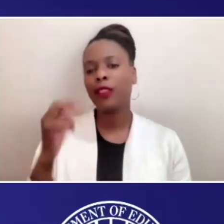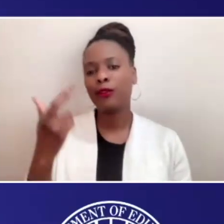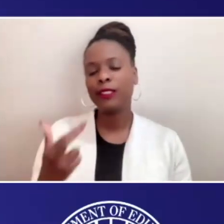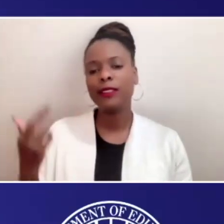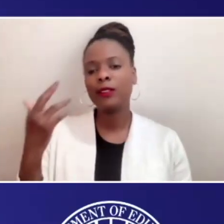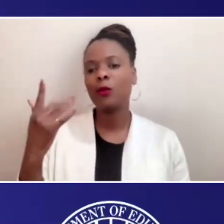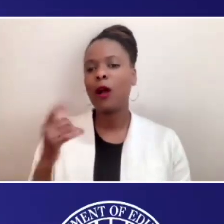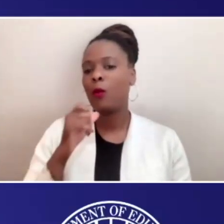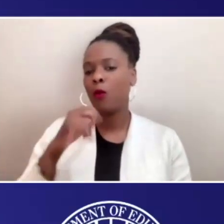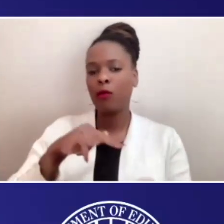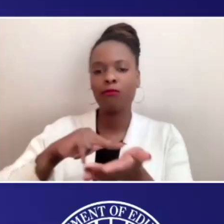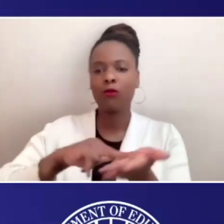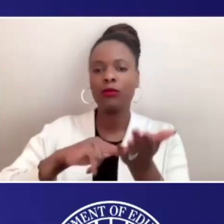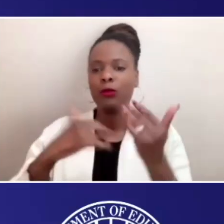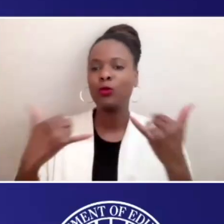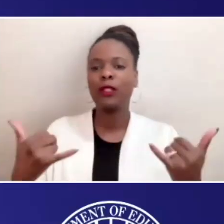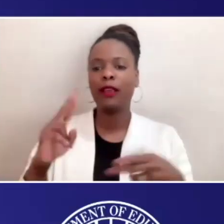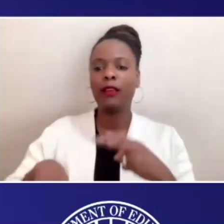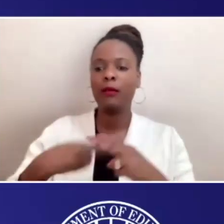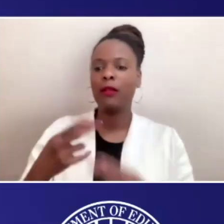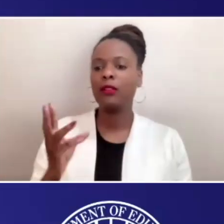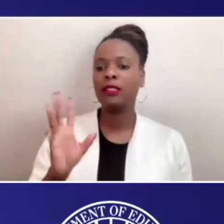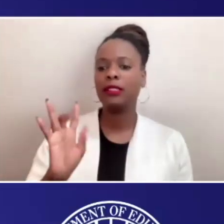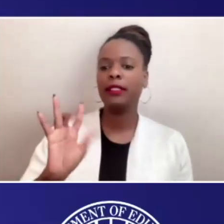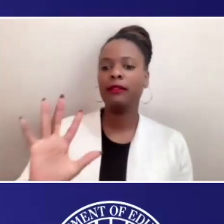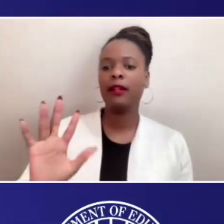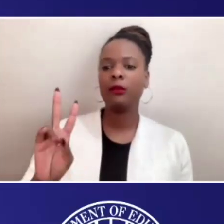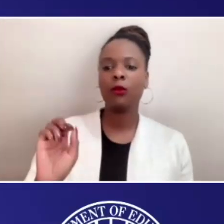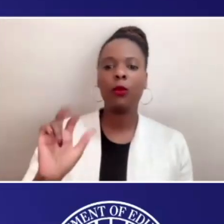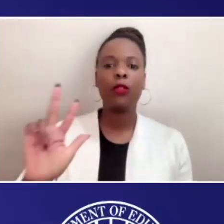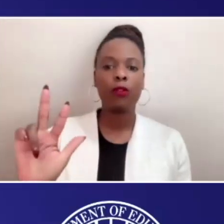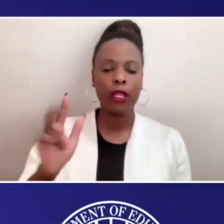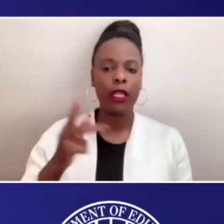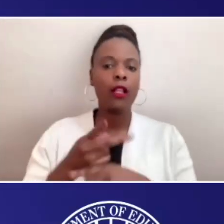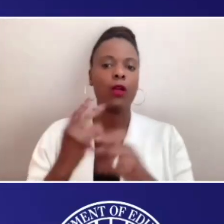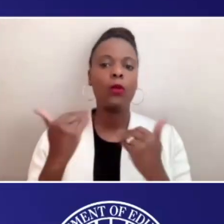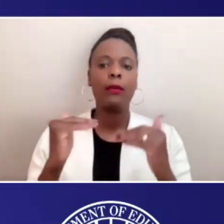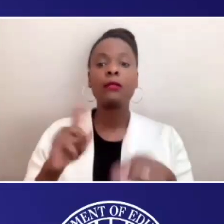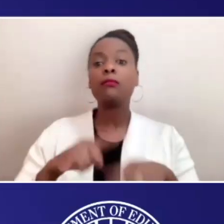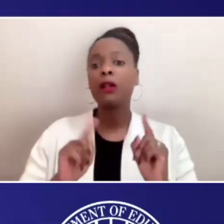take a pulse check on 685.203 loan limits, but we will discuss some of the provisions in there.